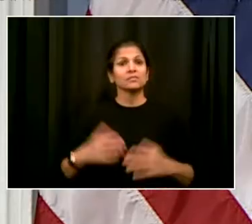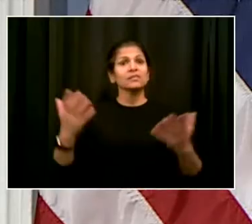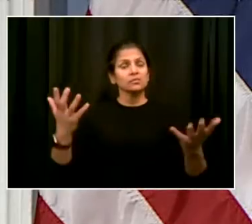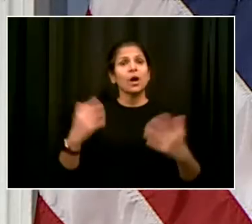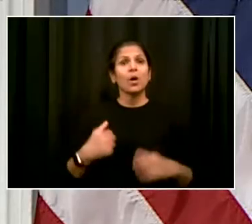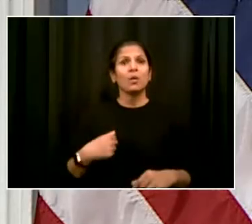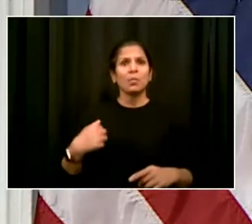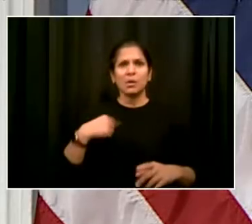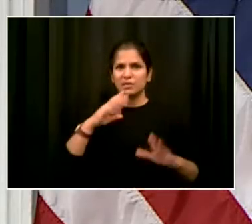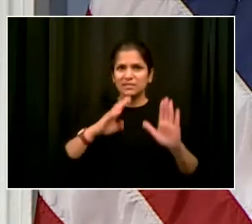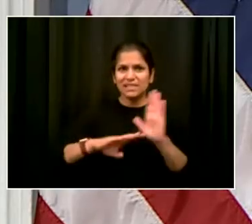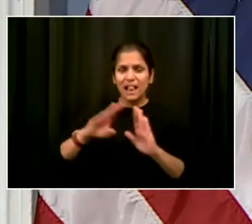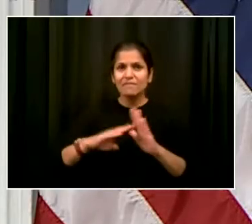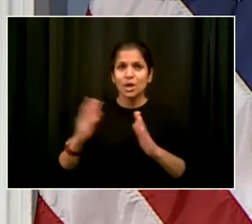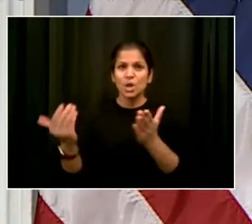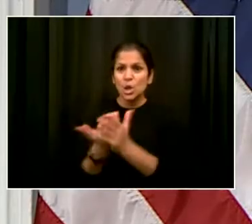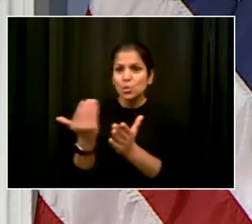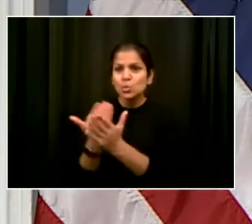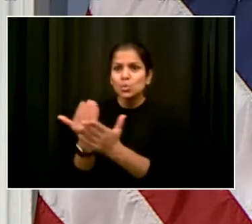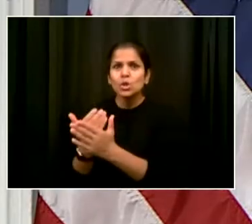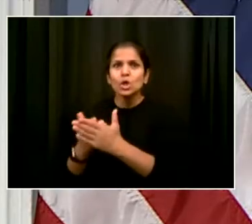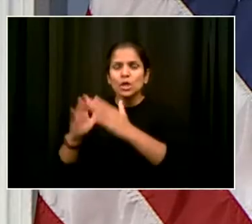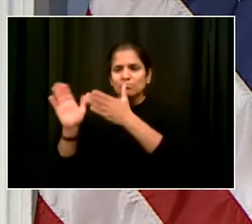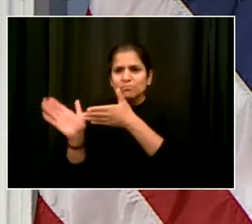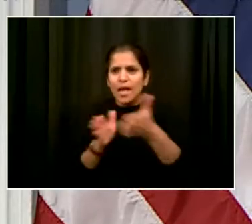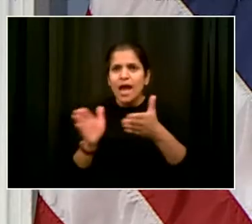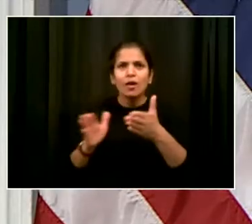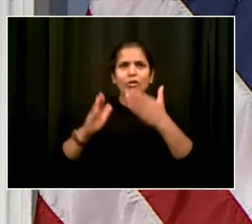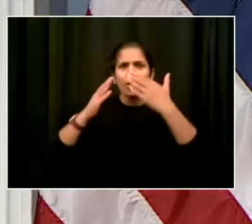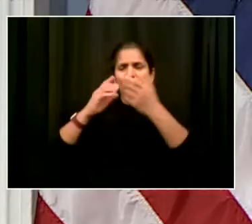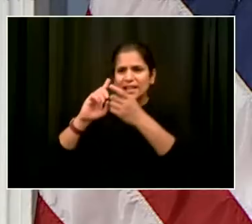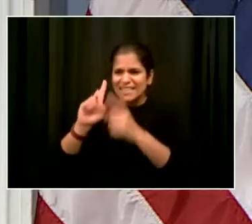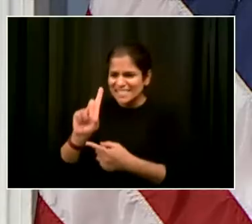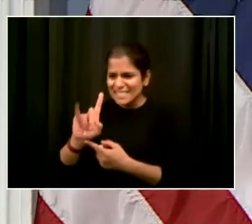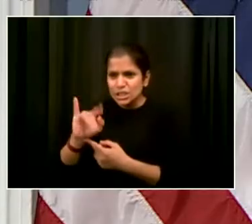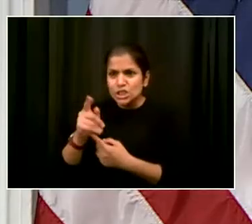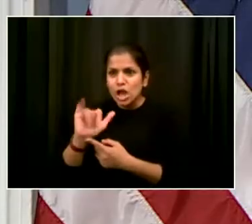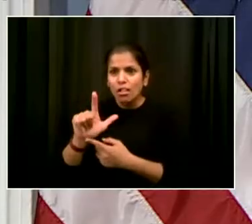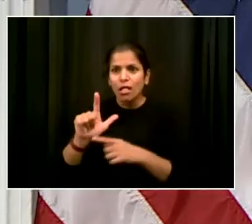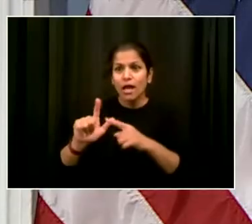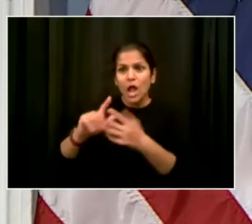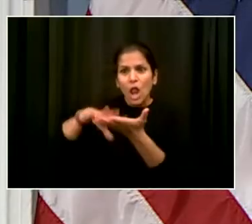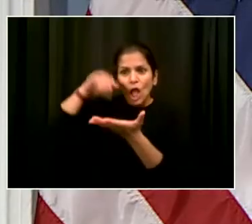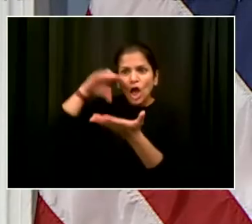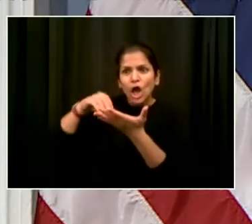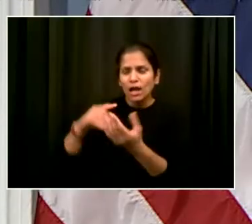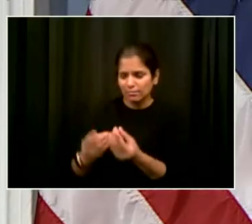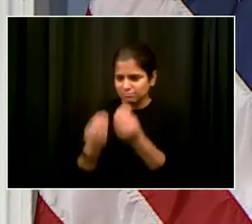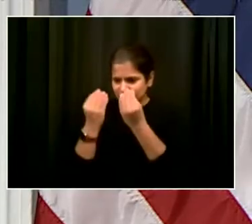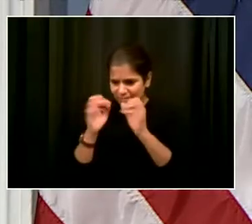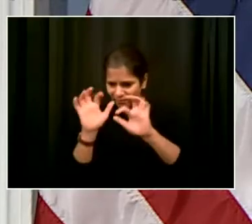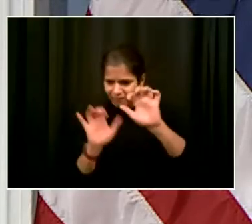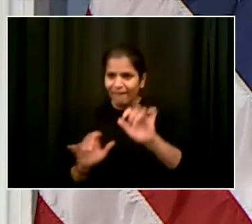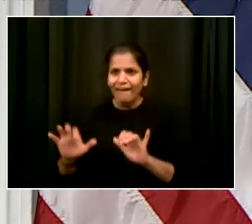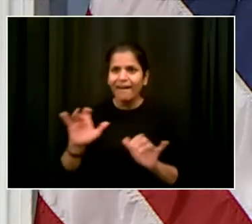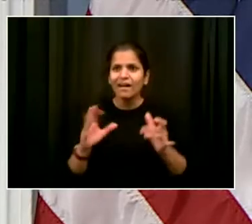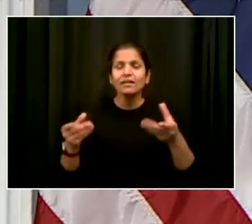TALKING ABOUT WITH THE DIGITAL CUCURRICULUL. UM THAT'S WHAT WW E TALK ABABUOT WHEN WE TALK ABOUT